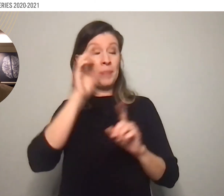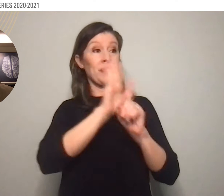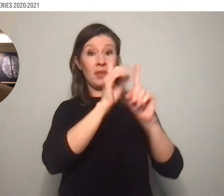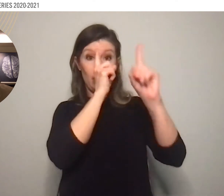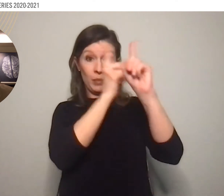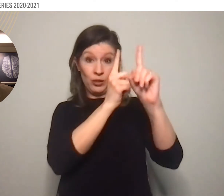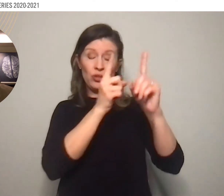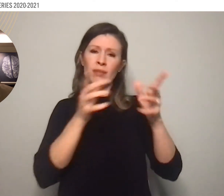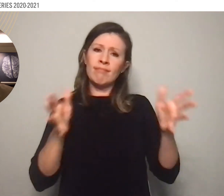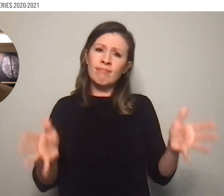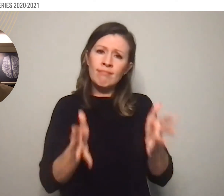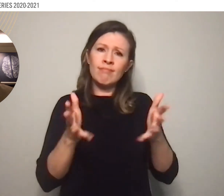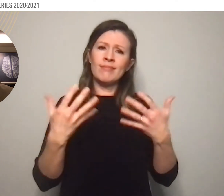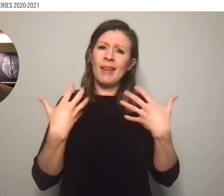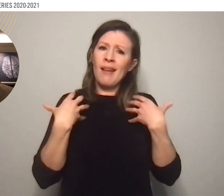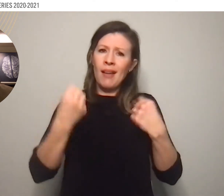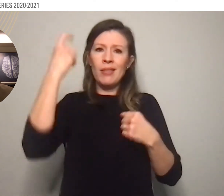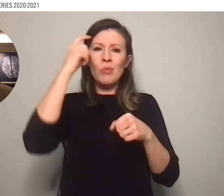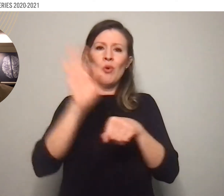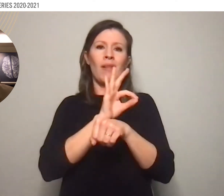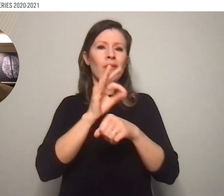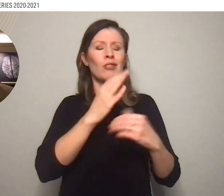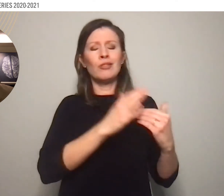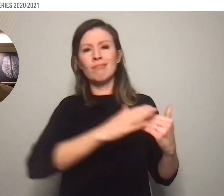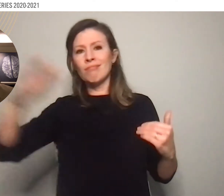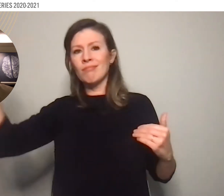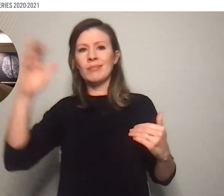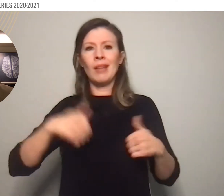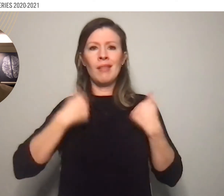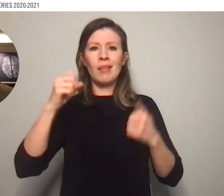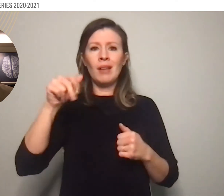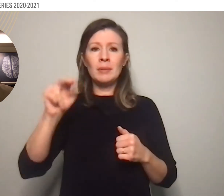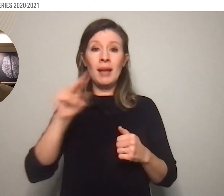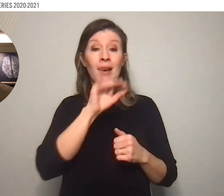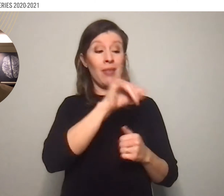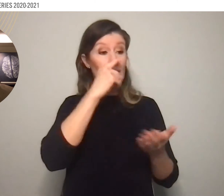the Institute's mission is to foster healthy brain function across the lifespan, translate